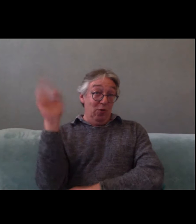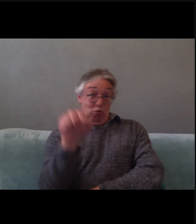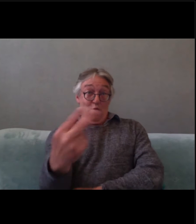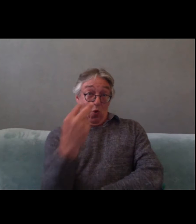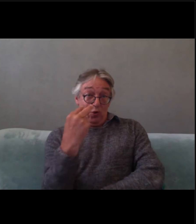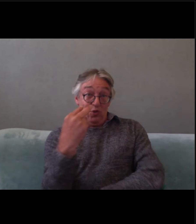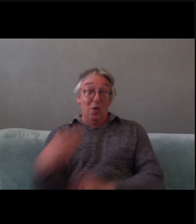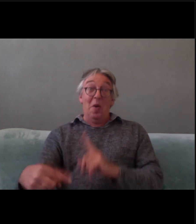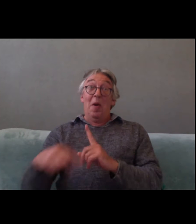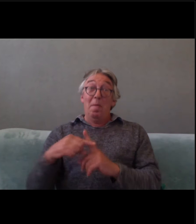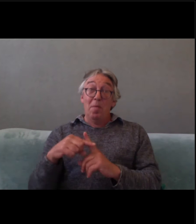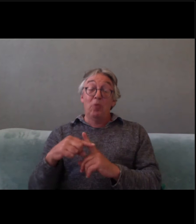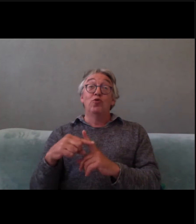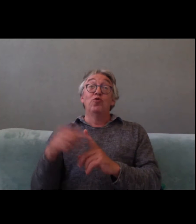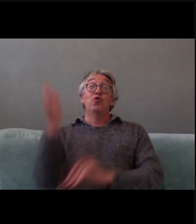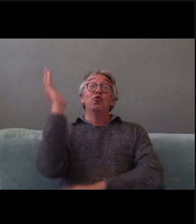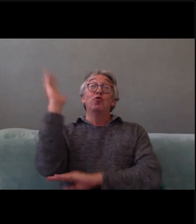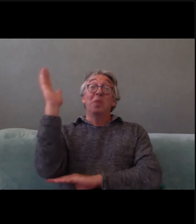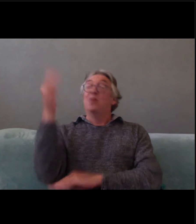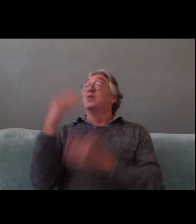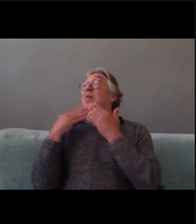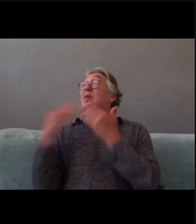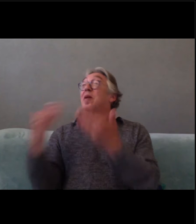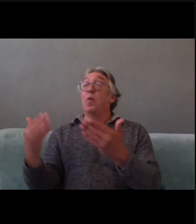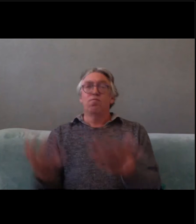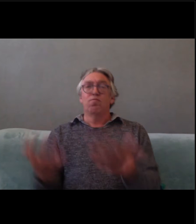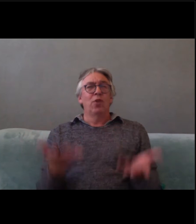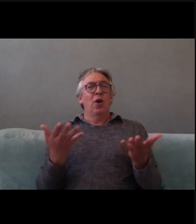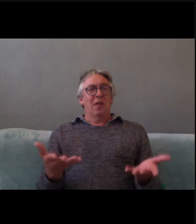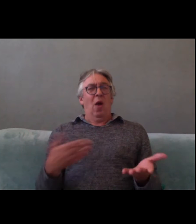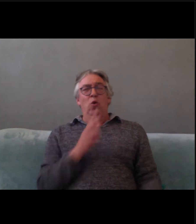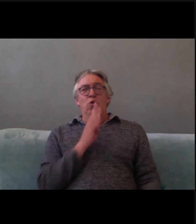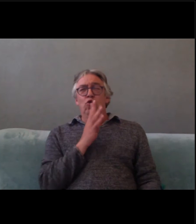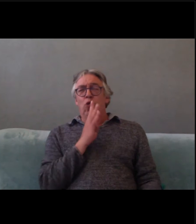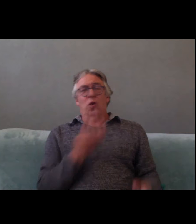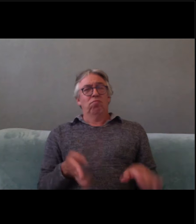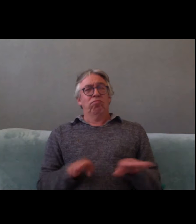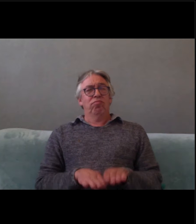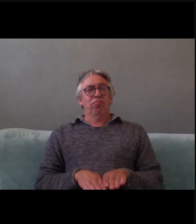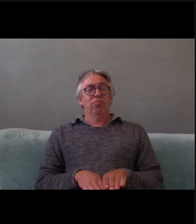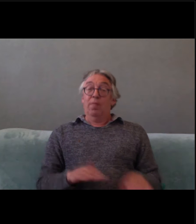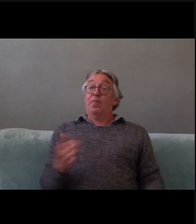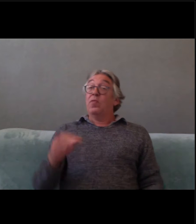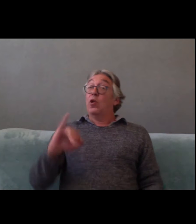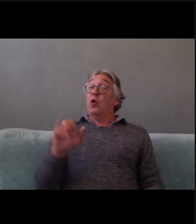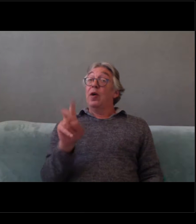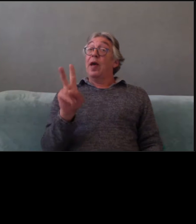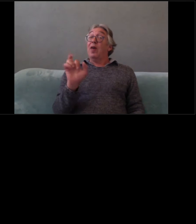Without any further ado I'll hand over to Javier Guemes. The floor is yours.